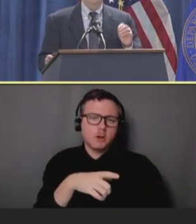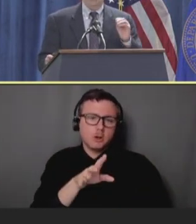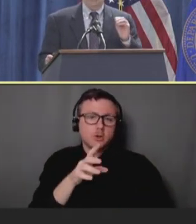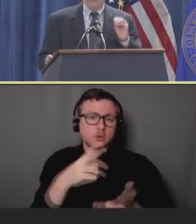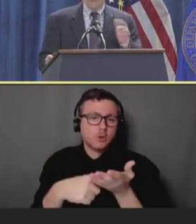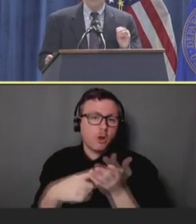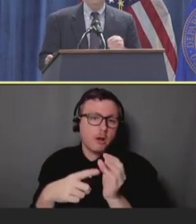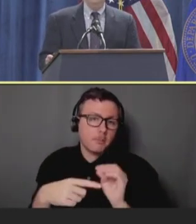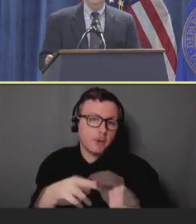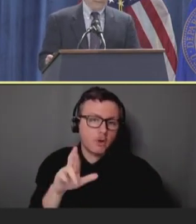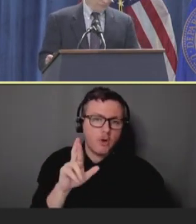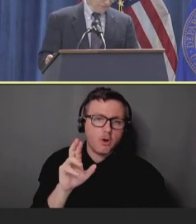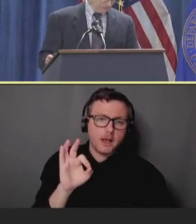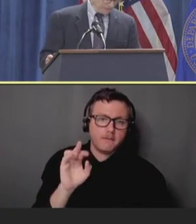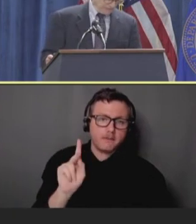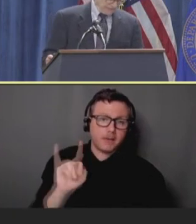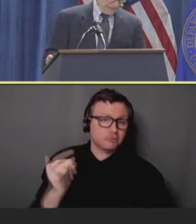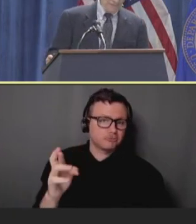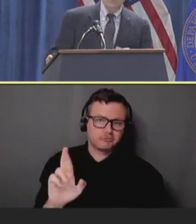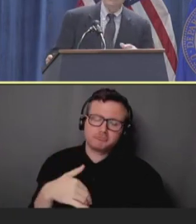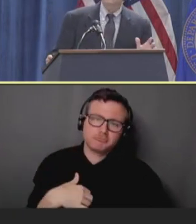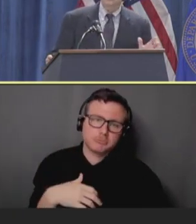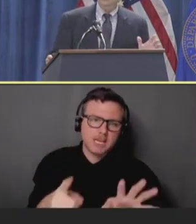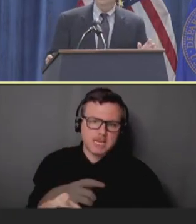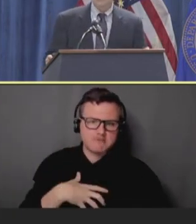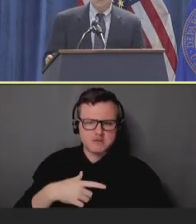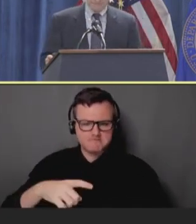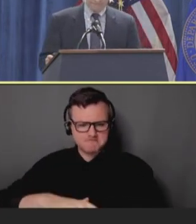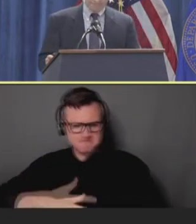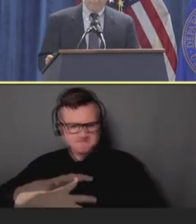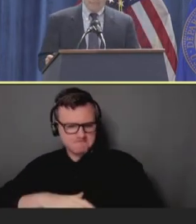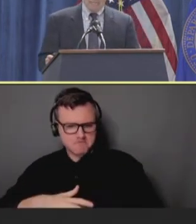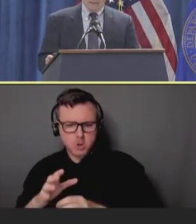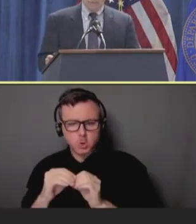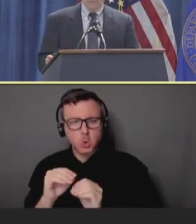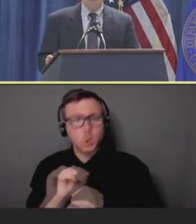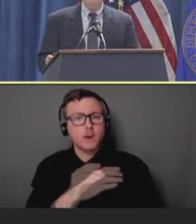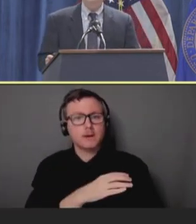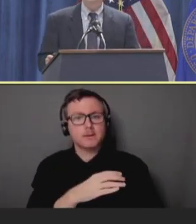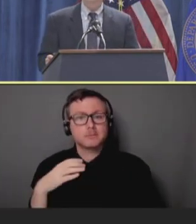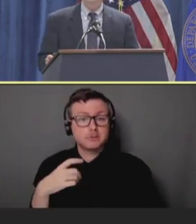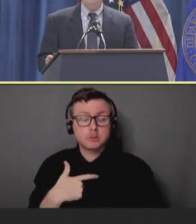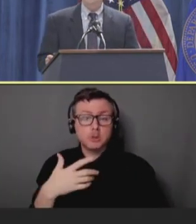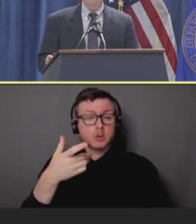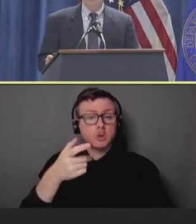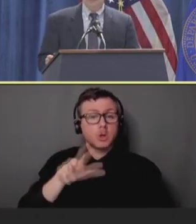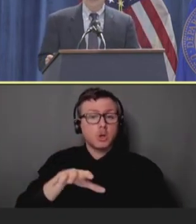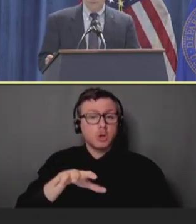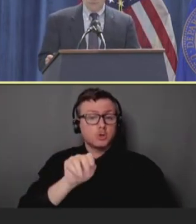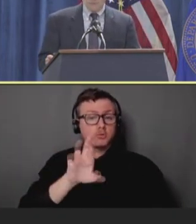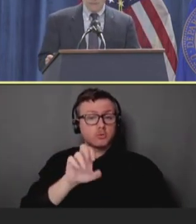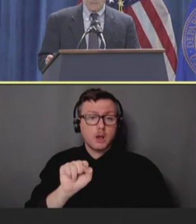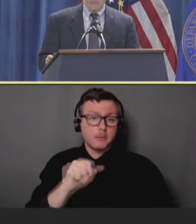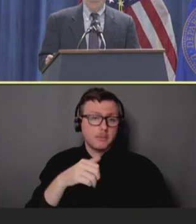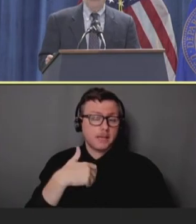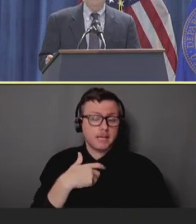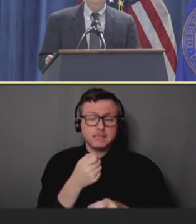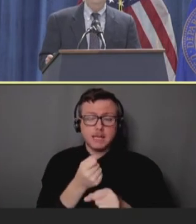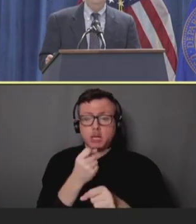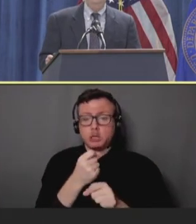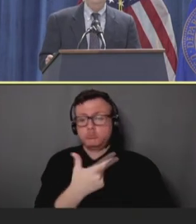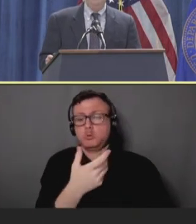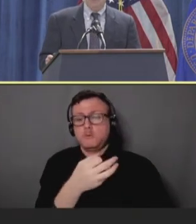was furious about this, there was no commission, Trump took his annual flu shot, a presidential